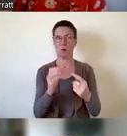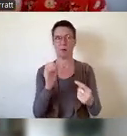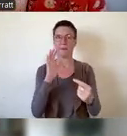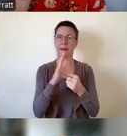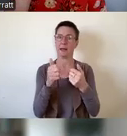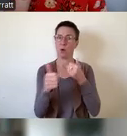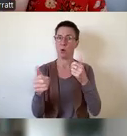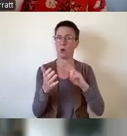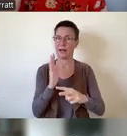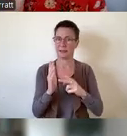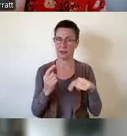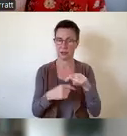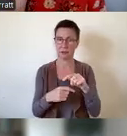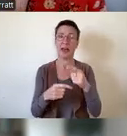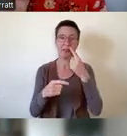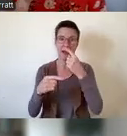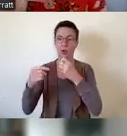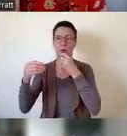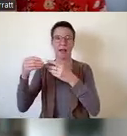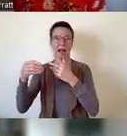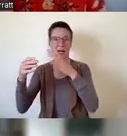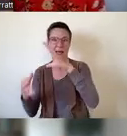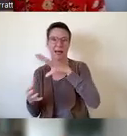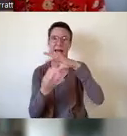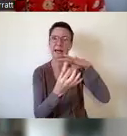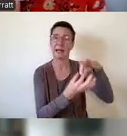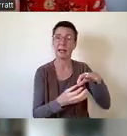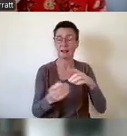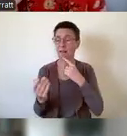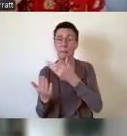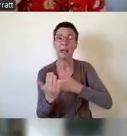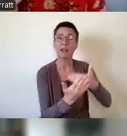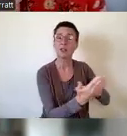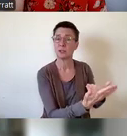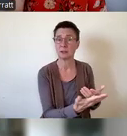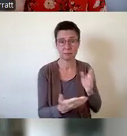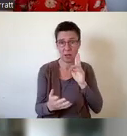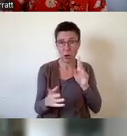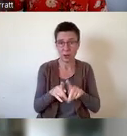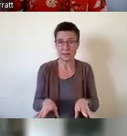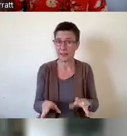from that, the other organizational pages. They look exactly the same and work the same. It just means that they'll show up